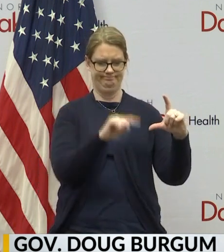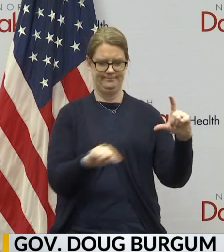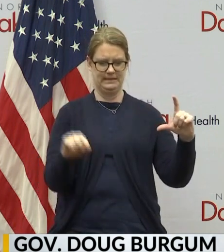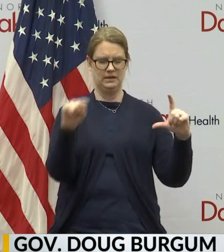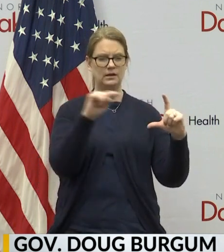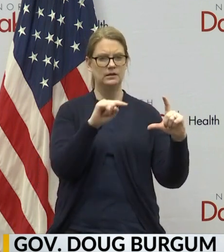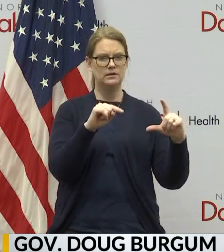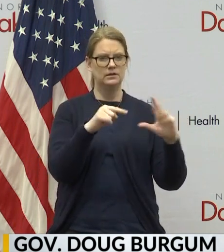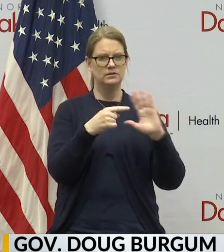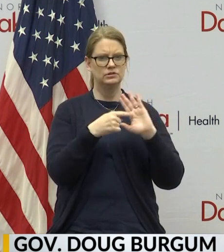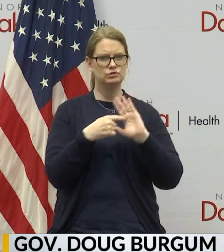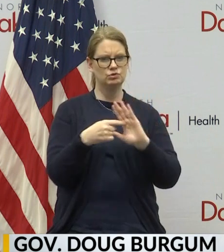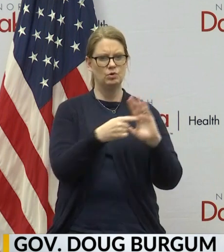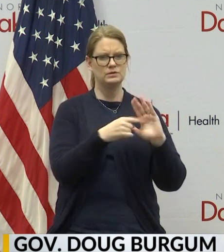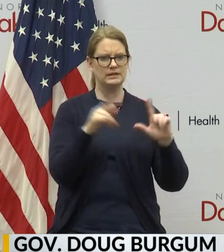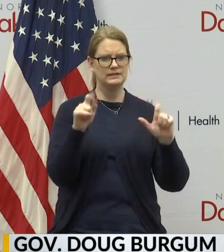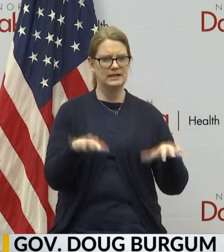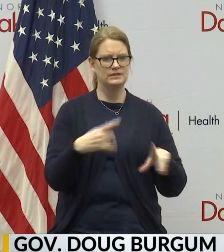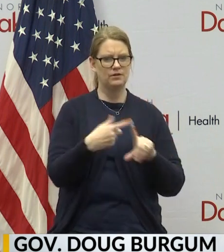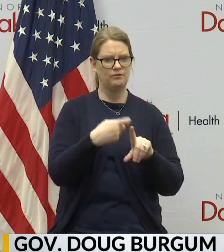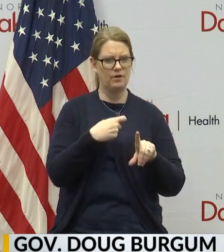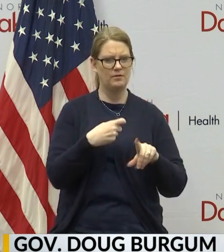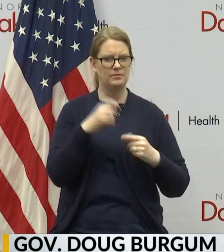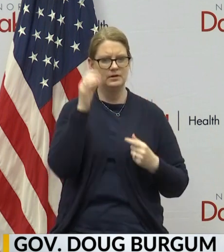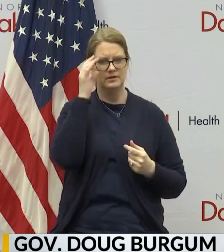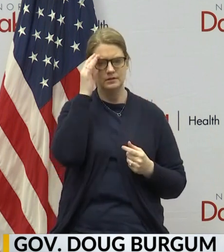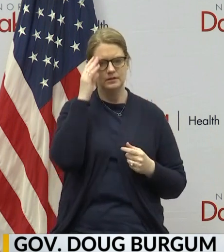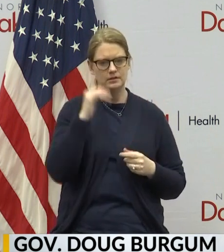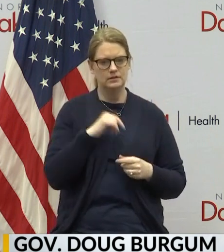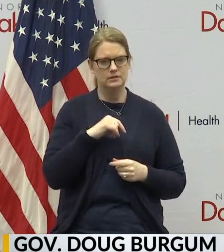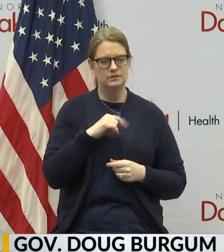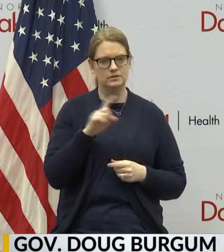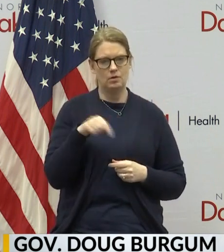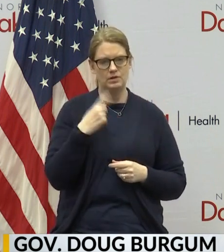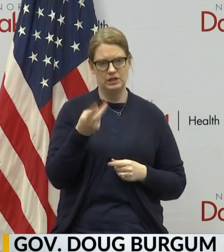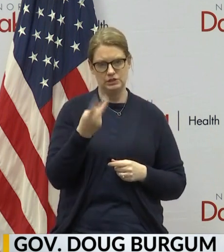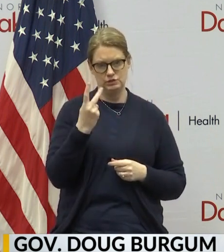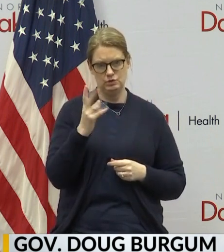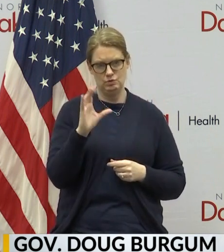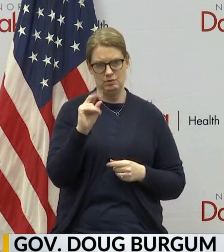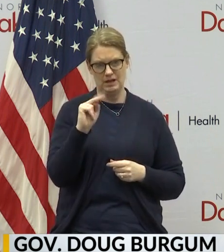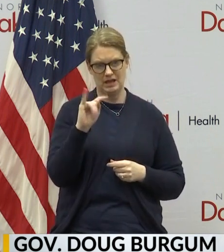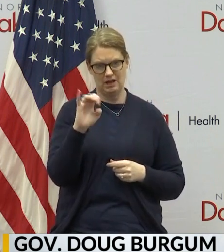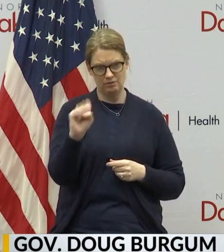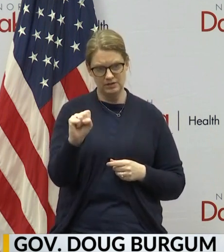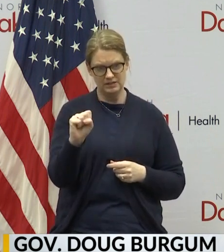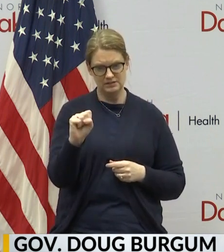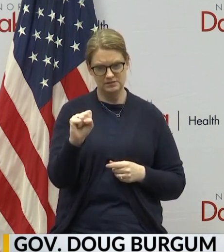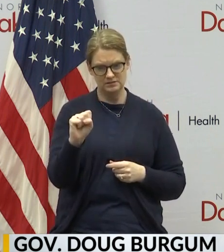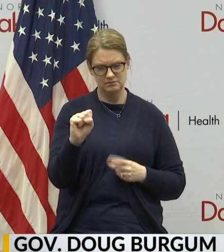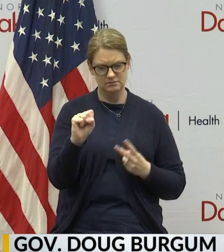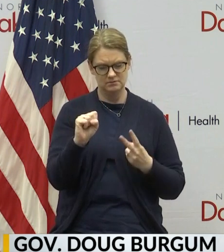OF THOSE 16 HAVE BEEN HOSPITALIZED. ON THE CHART THAT SHOWS WHERE